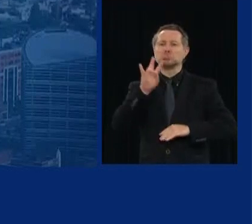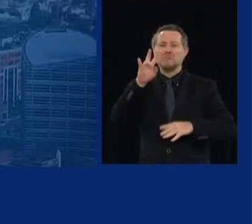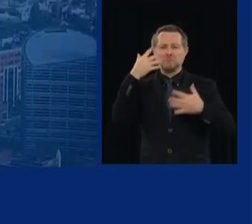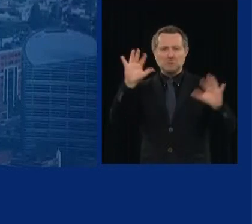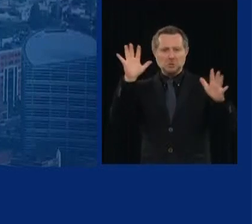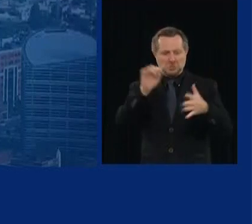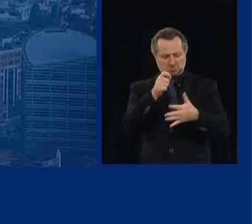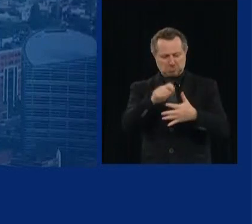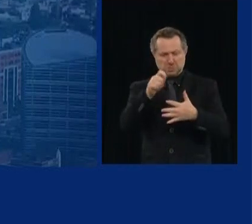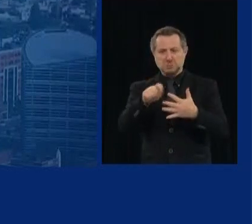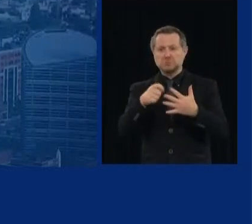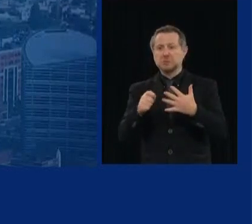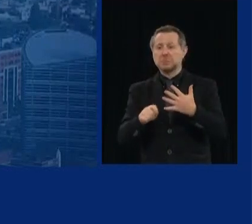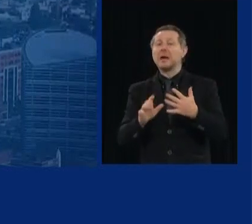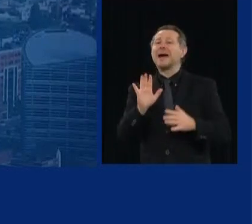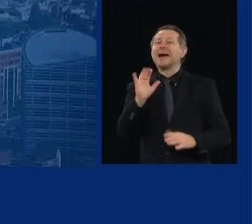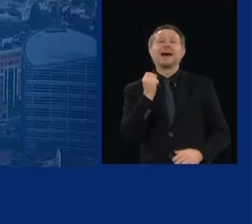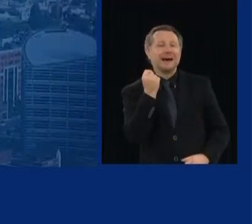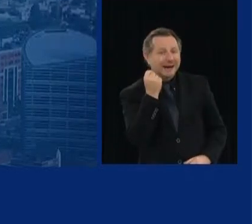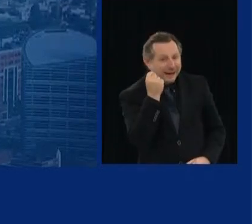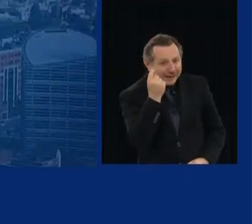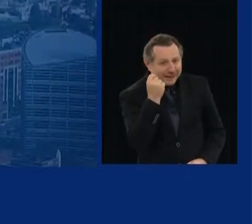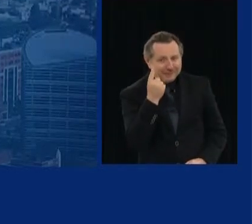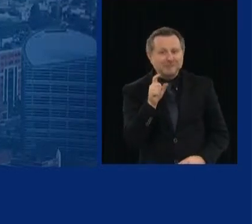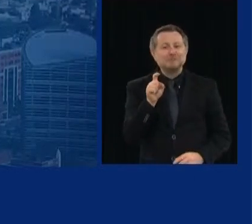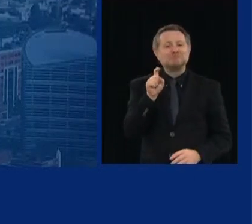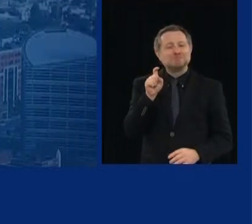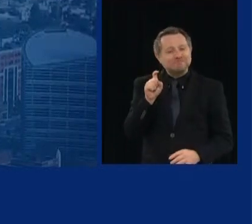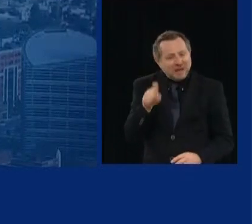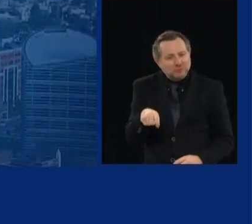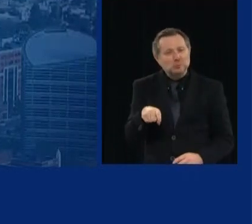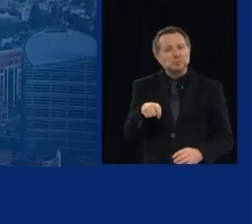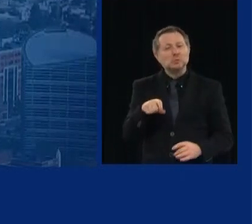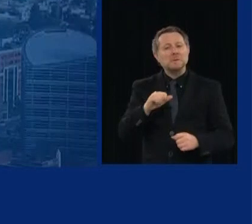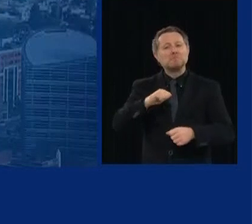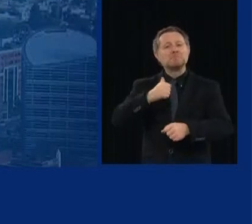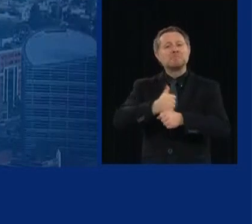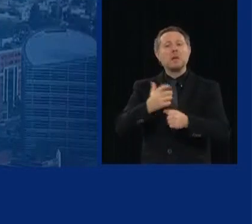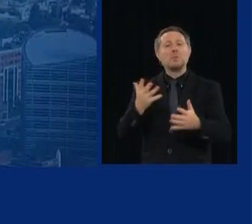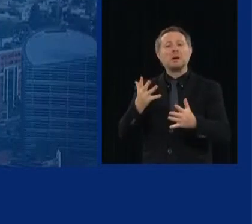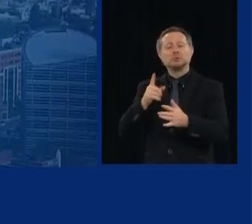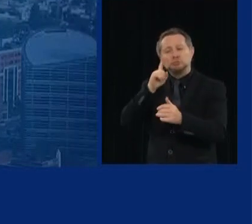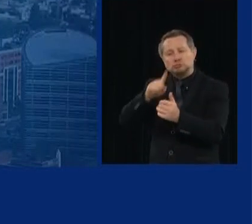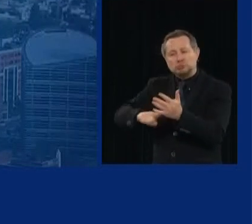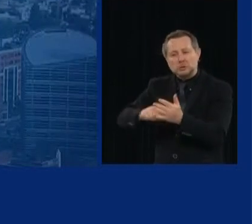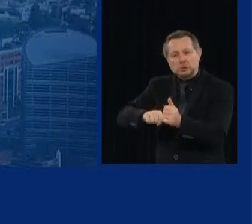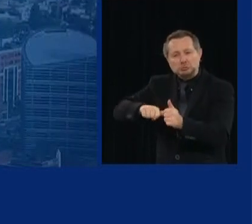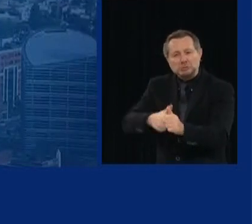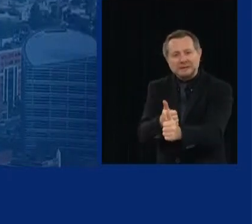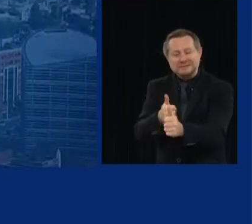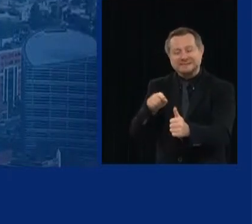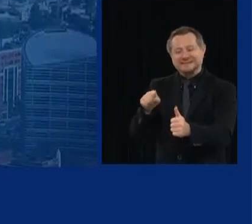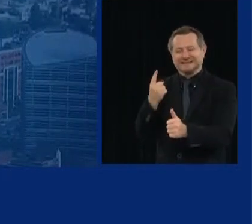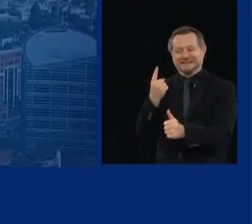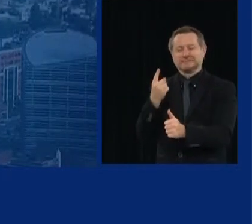THE SEVEN METRICS, ON THE METRICS, THEY ARE NOW QUALIFIED FOR REOPENING.